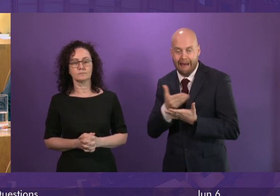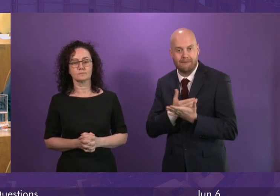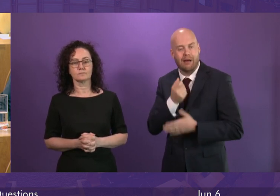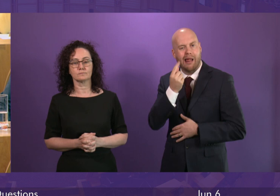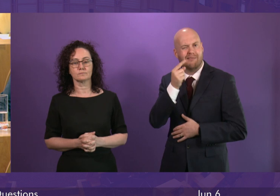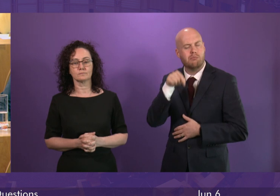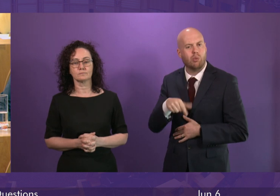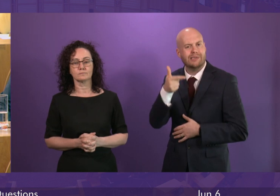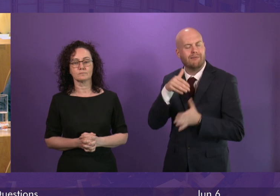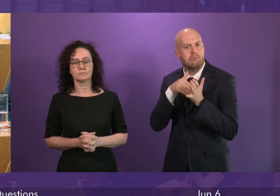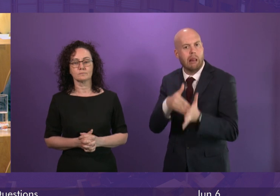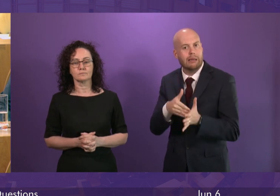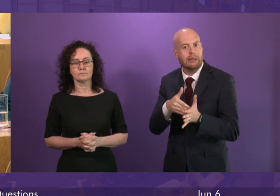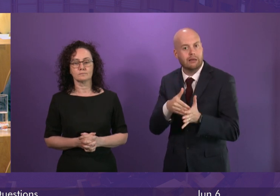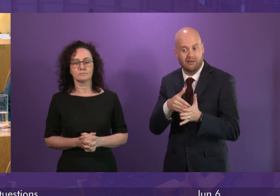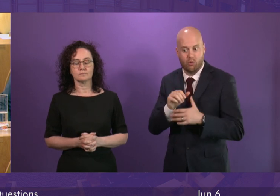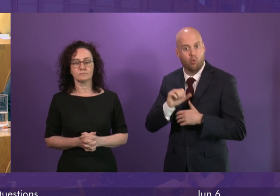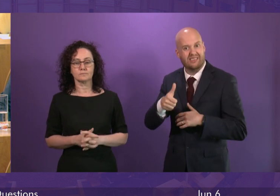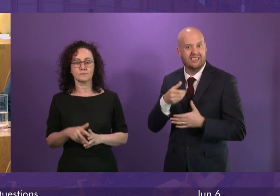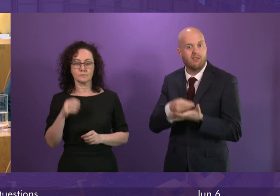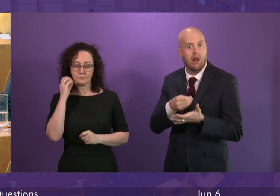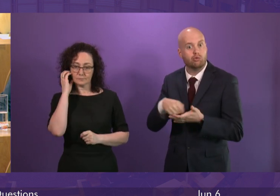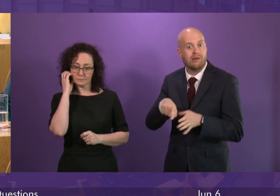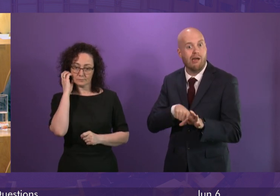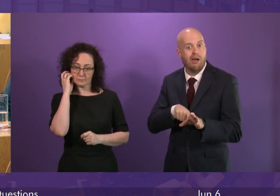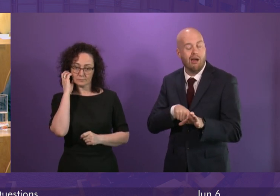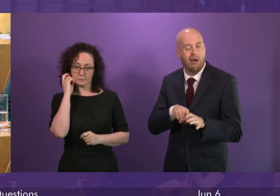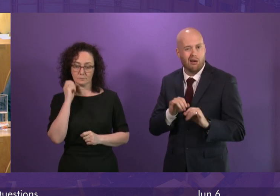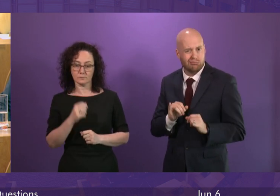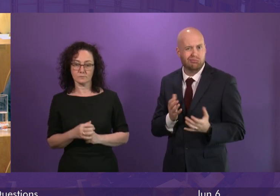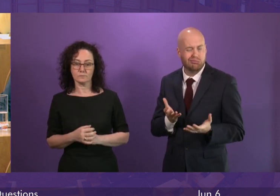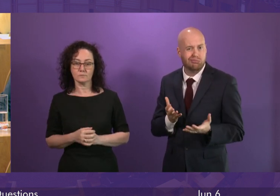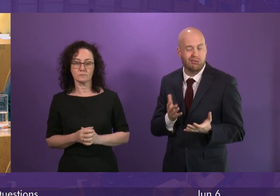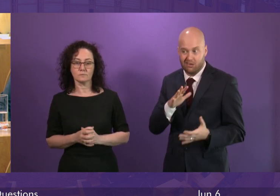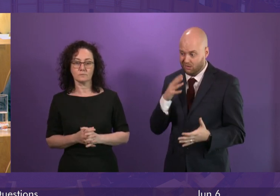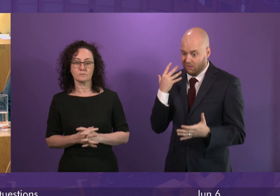year 2019-20. All that comes in a week in which NHS Borders reported the worst average